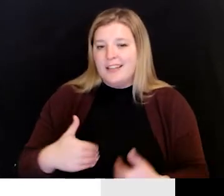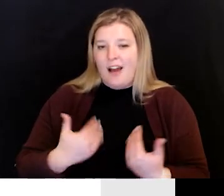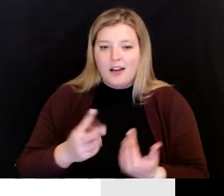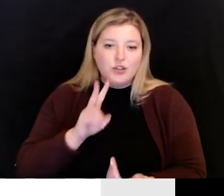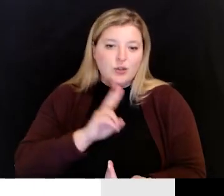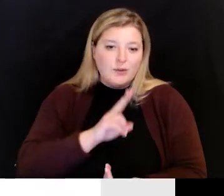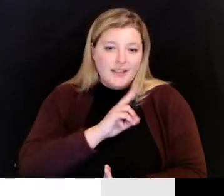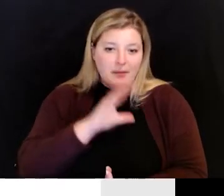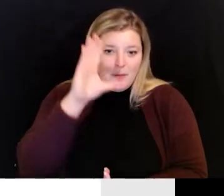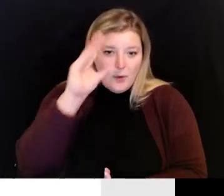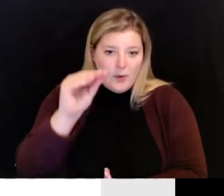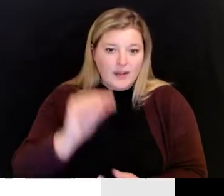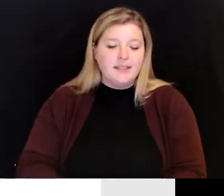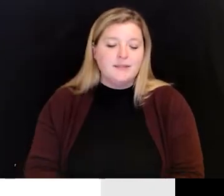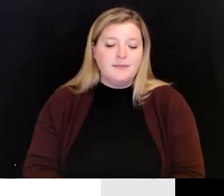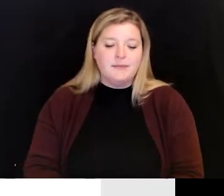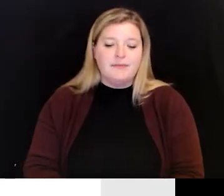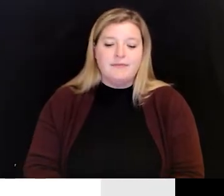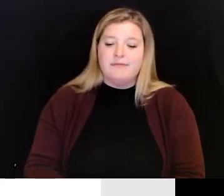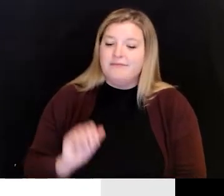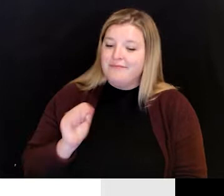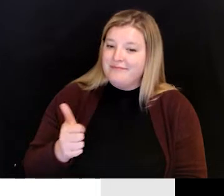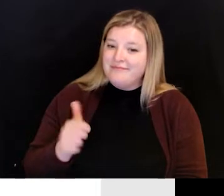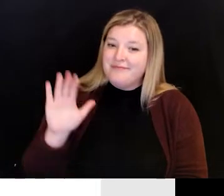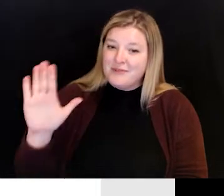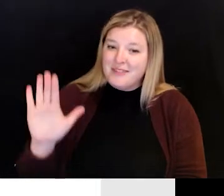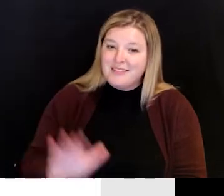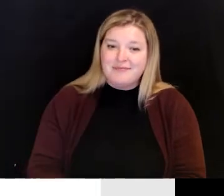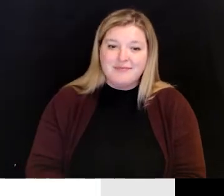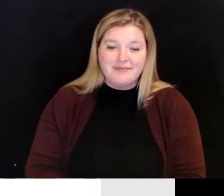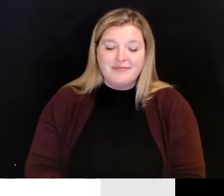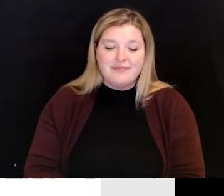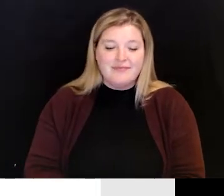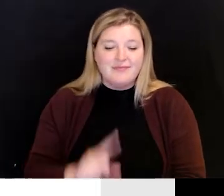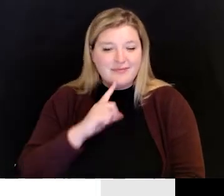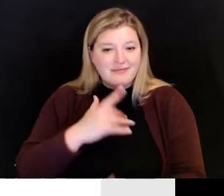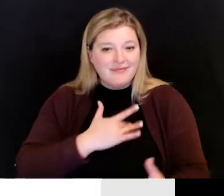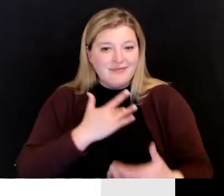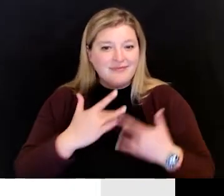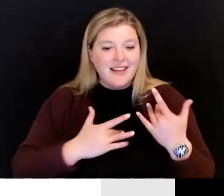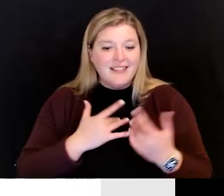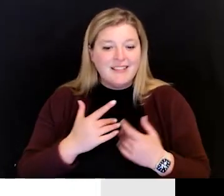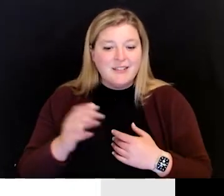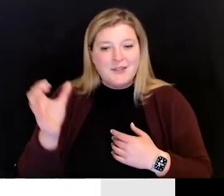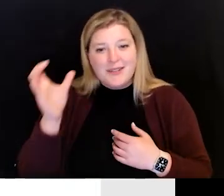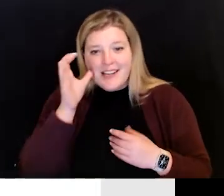[Joan] Great. All right, well, I'm excited to hear about your experience